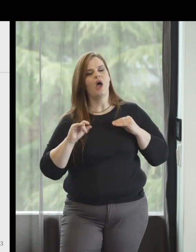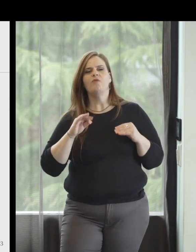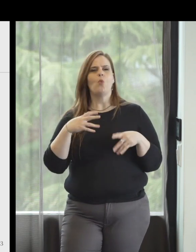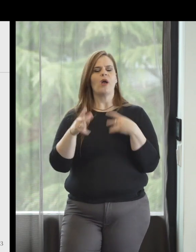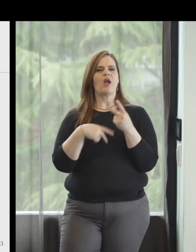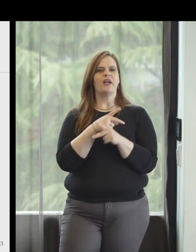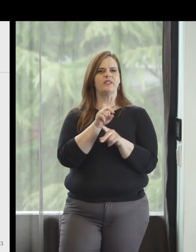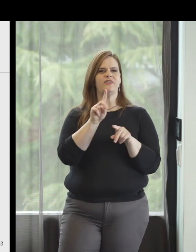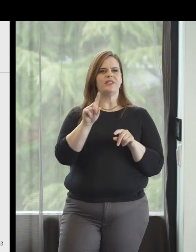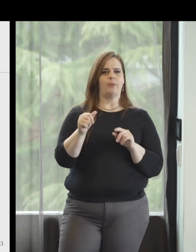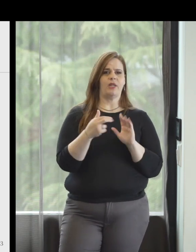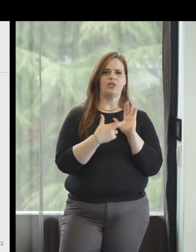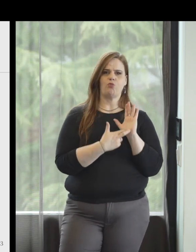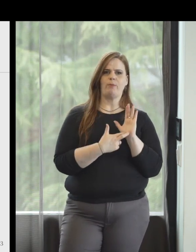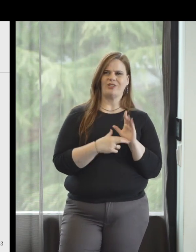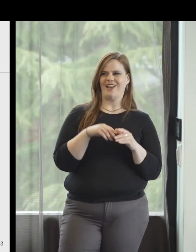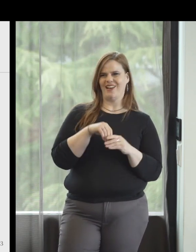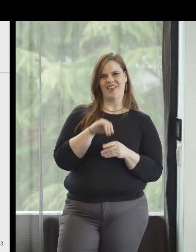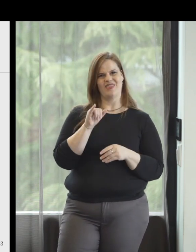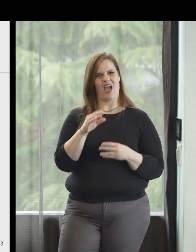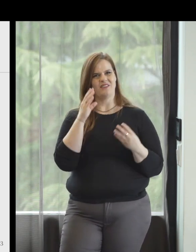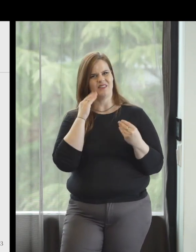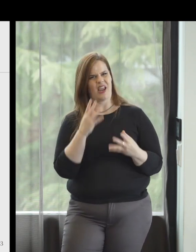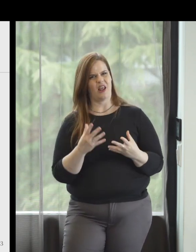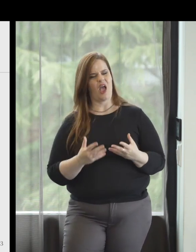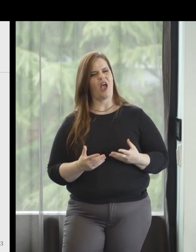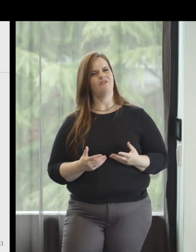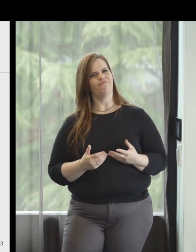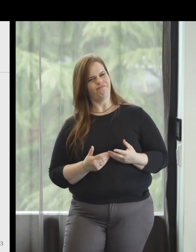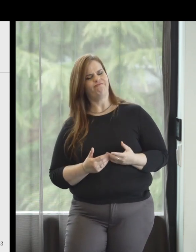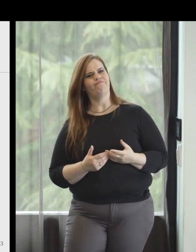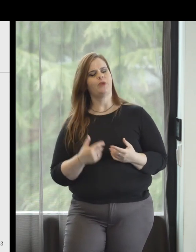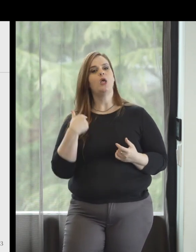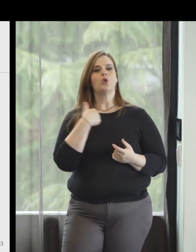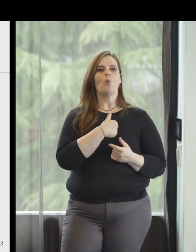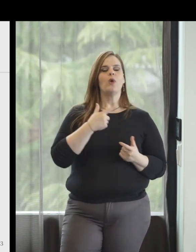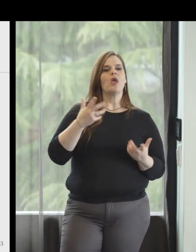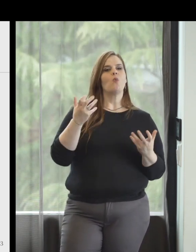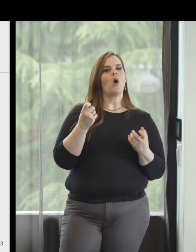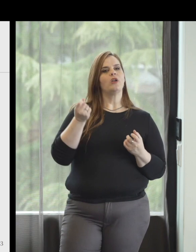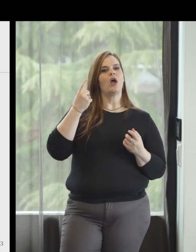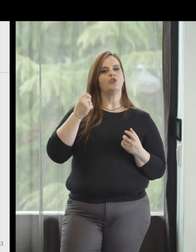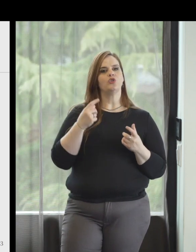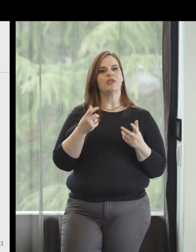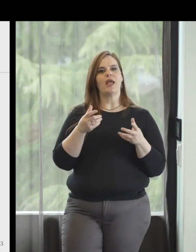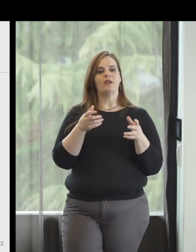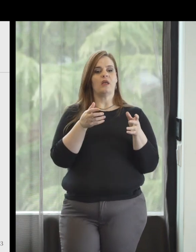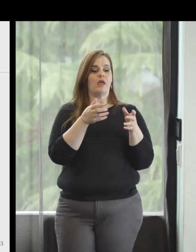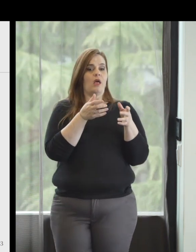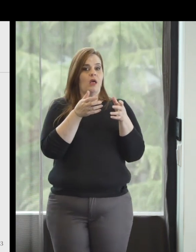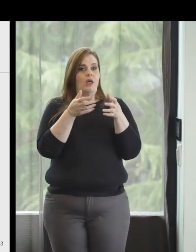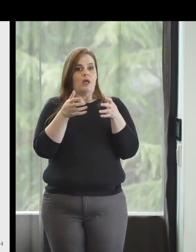represented in that data we really wanted to understand sub segment the population understand who needs what